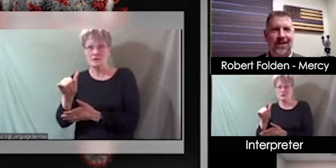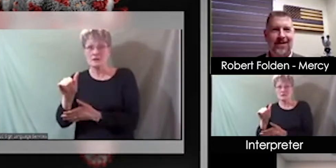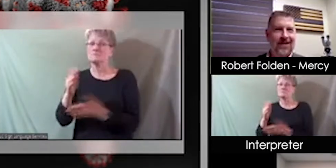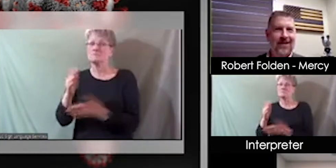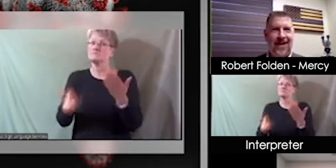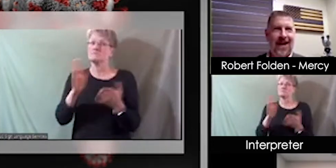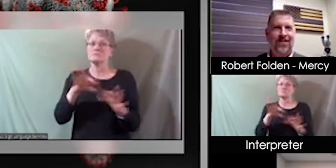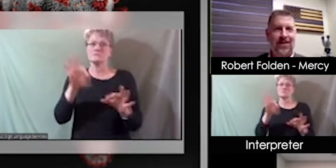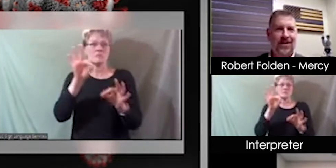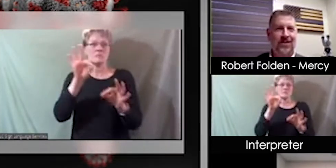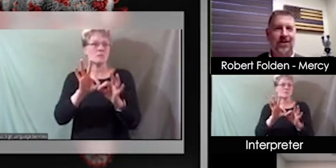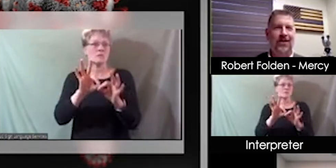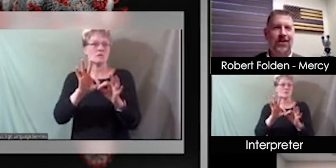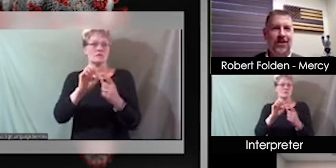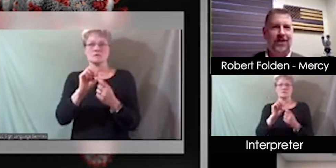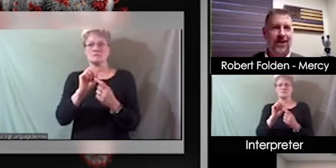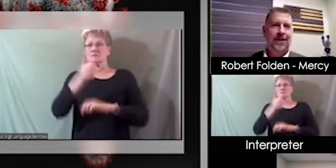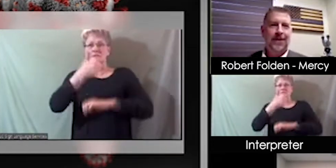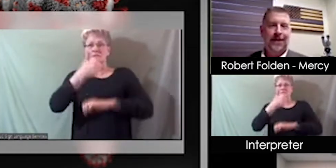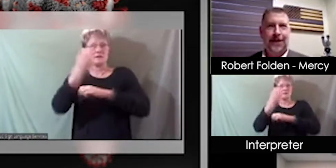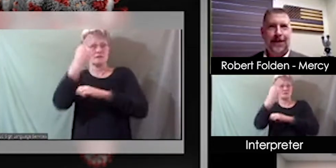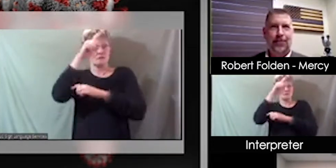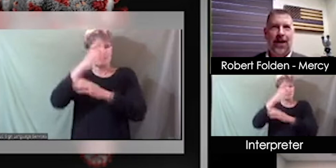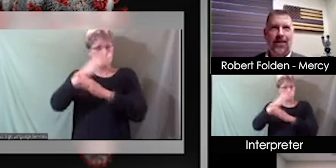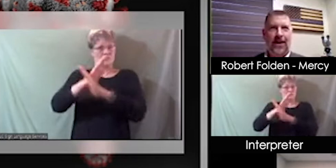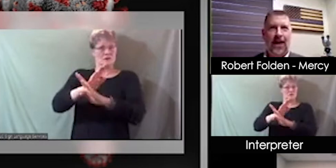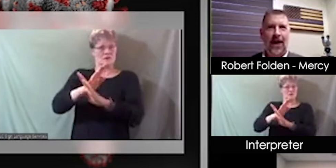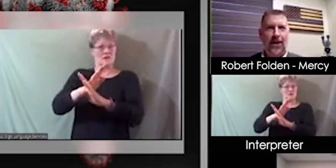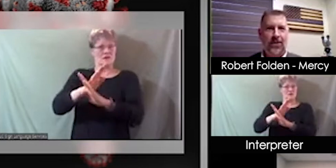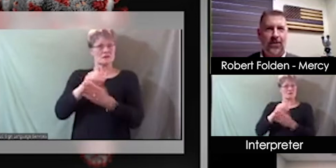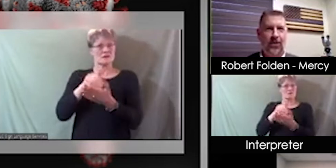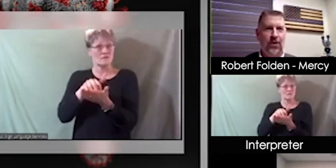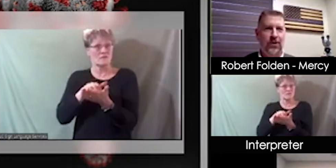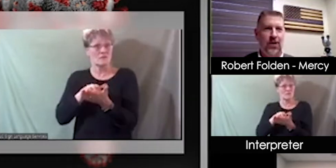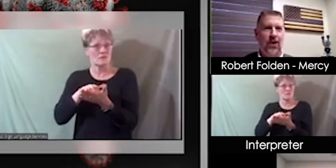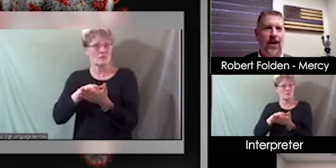that doesn't have this illness and then allow us to focus